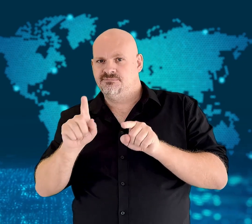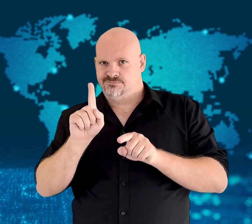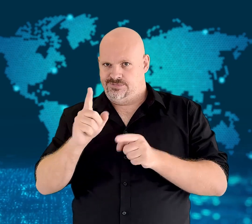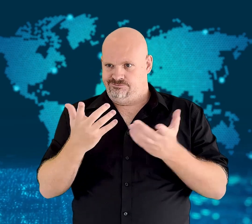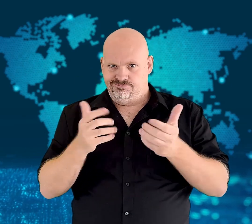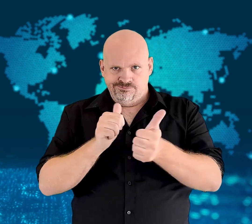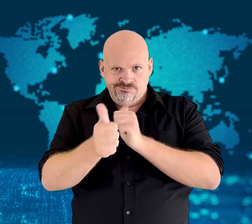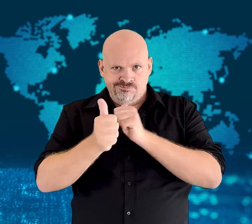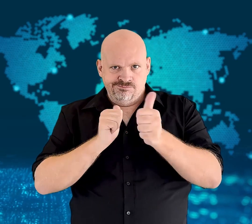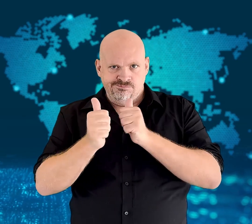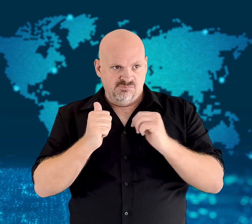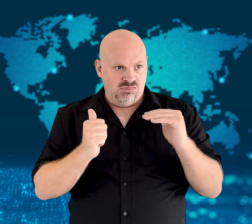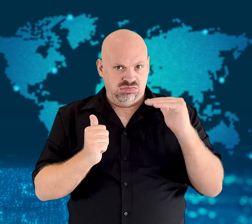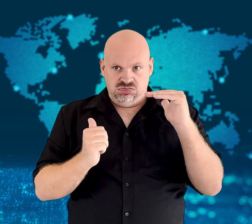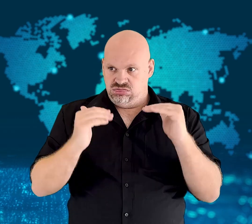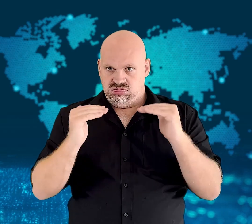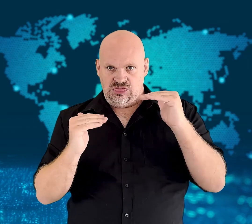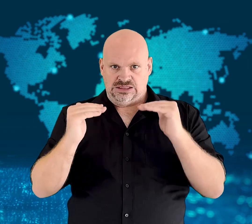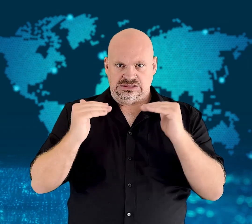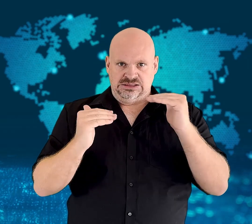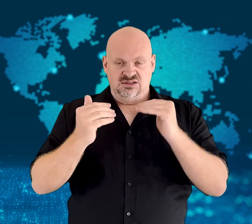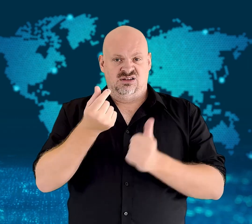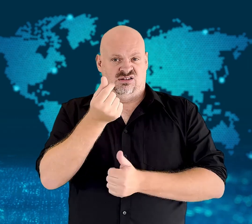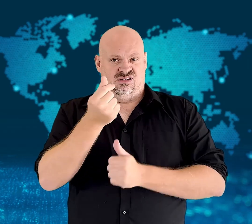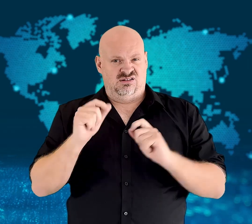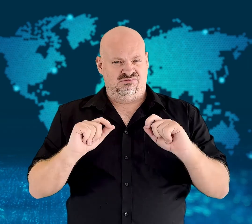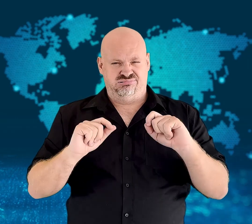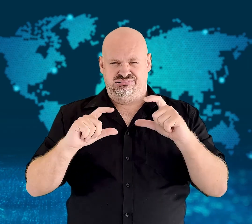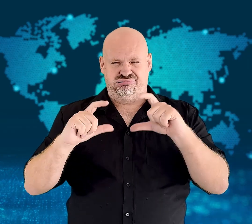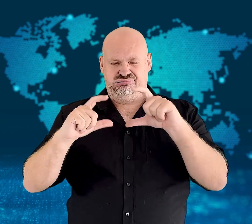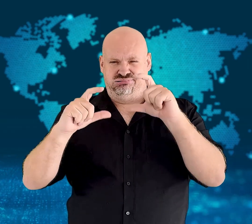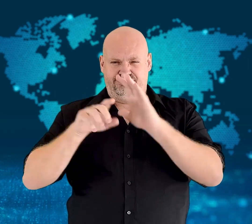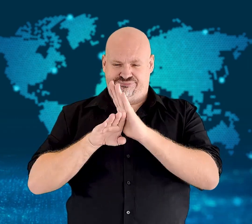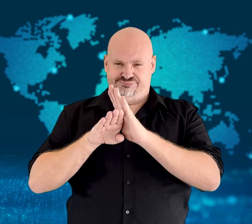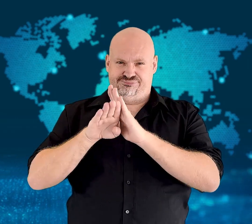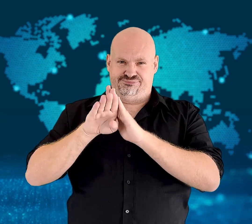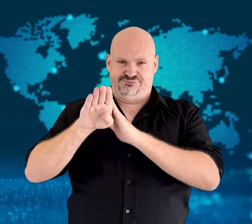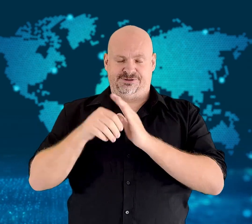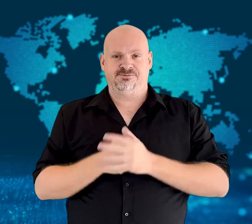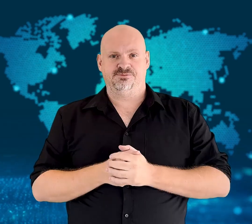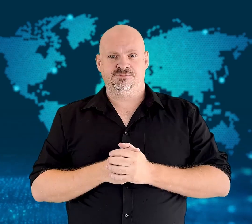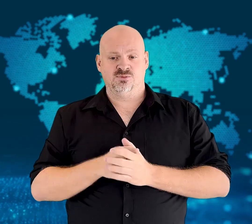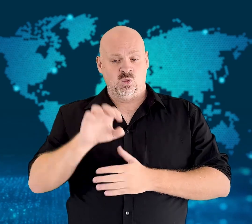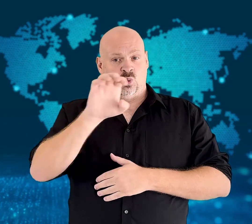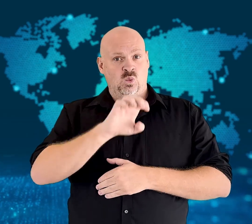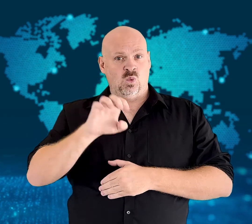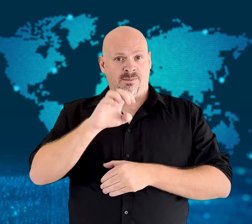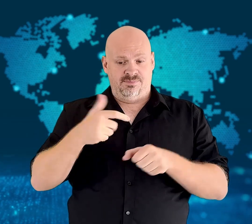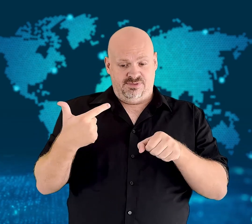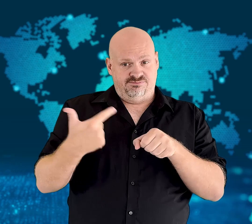scarce resources have pushed their gas prices up as well.